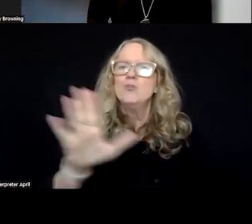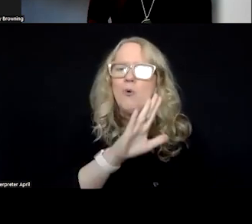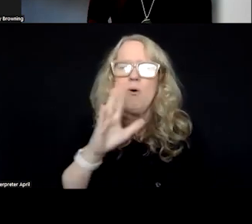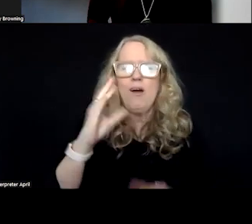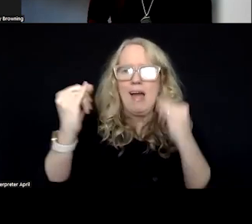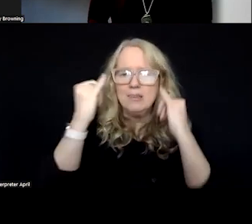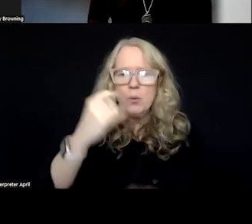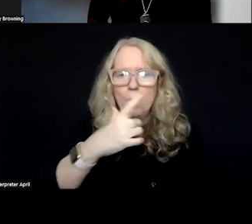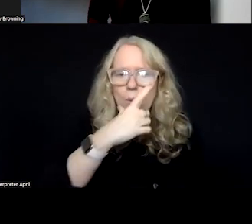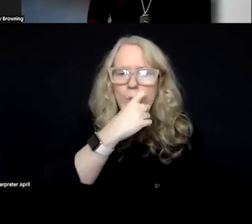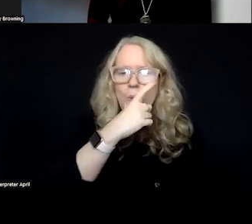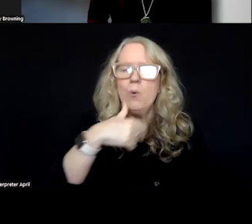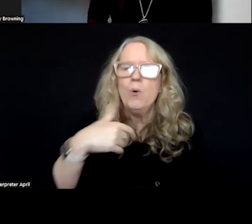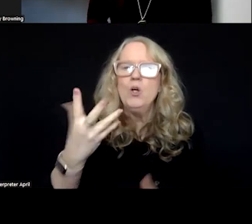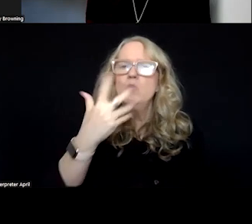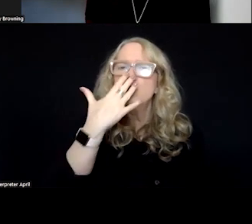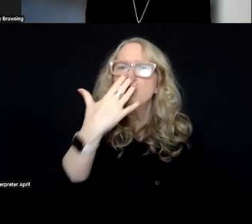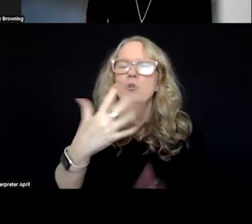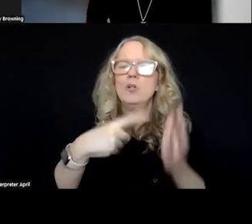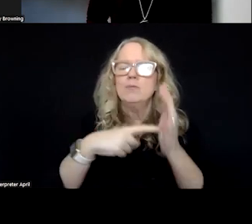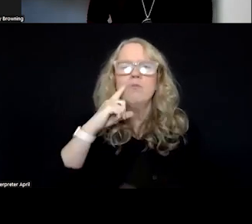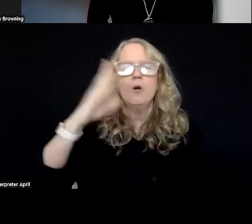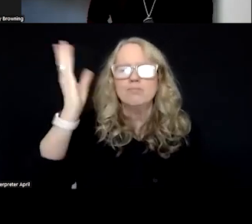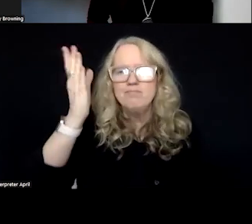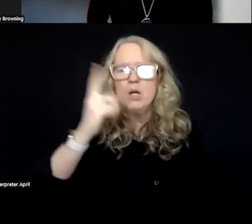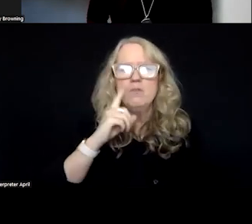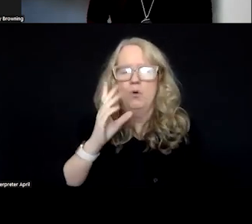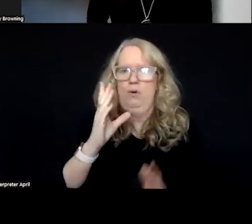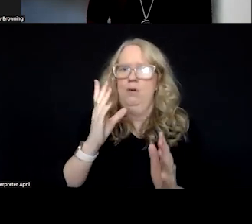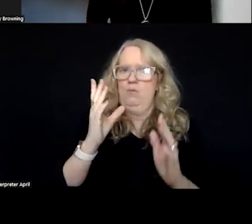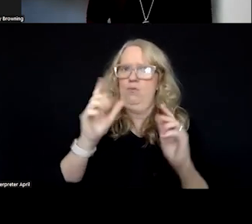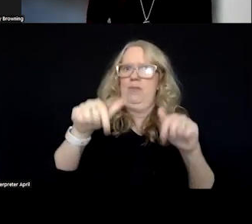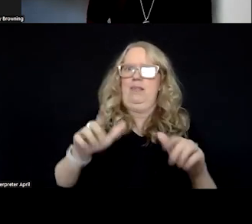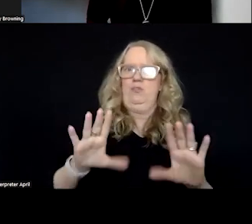WOULD BE A GOOD FEATURED PRESENTATION FOR THIS ROOM.